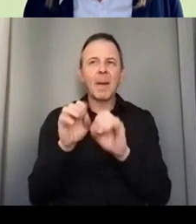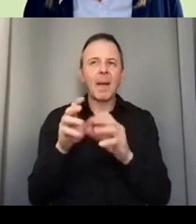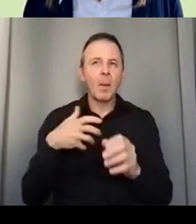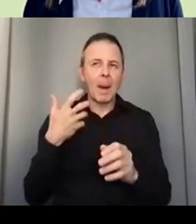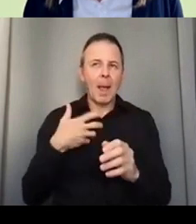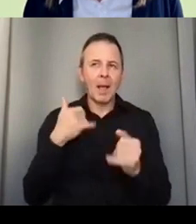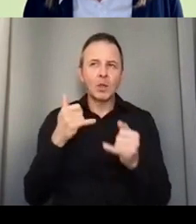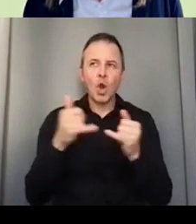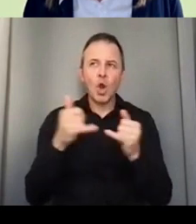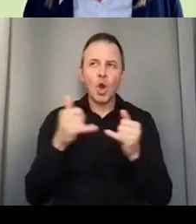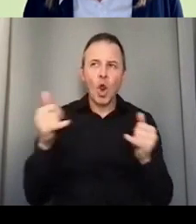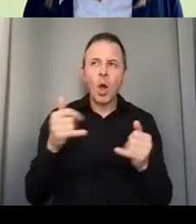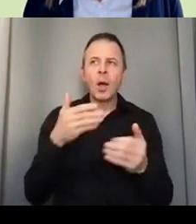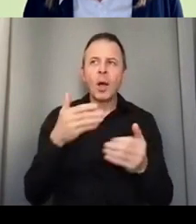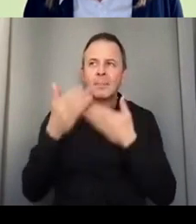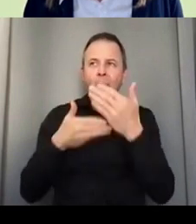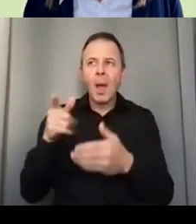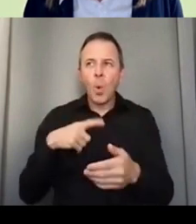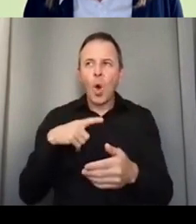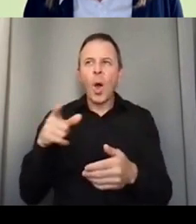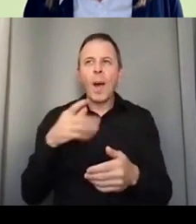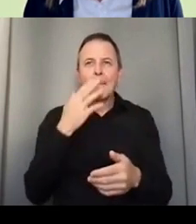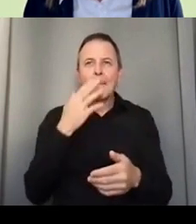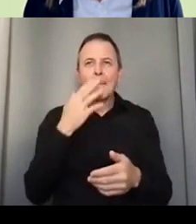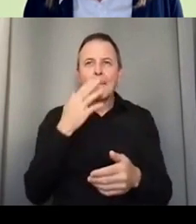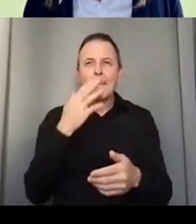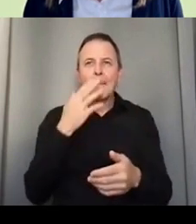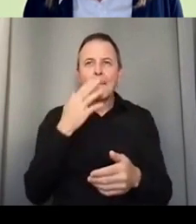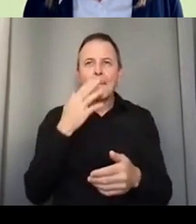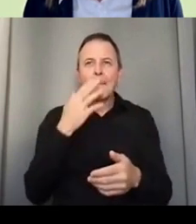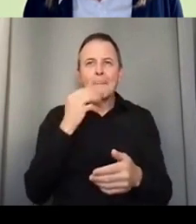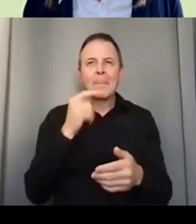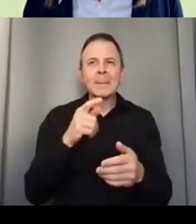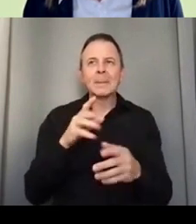and explain the situation and request another planning meeting and as we said